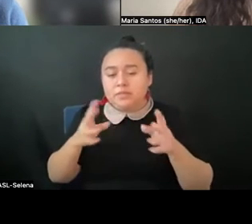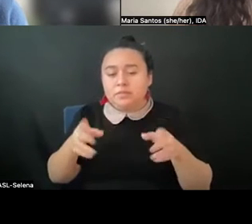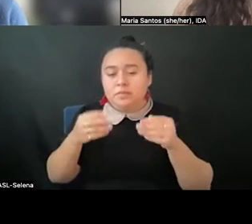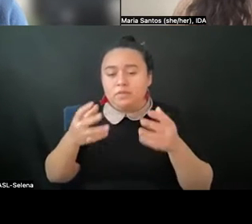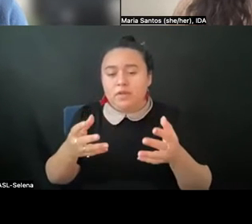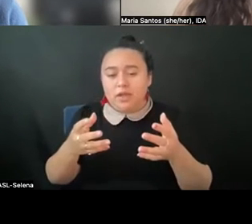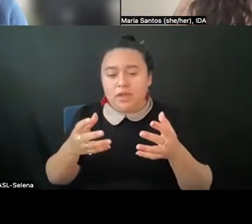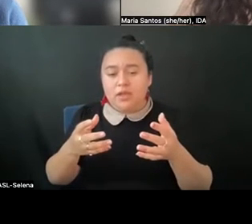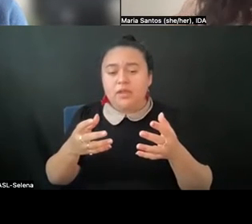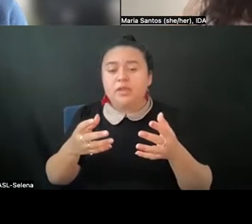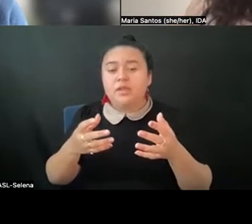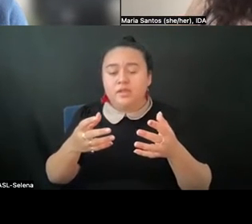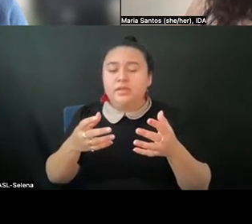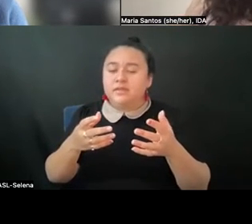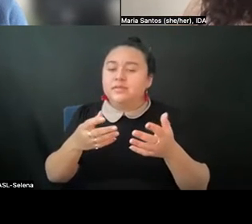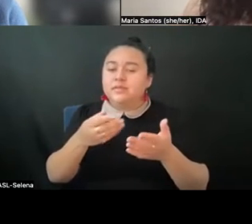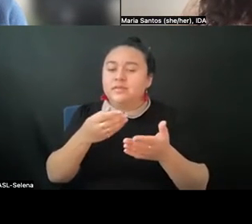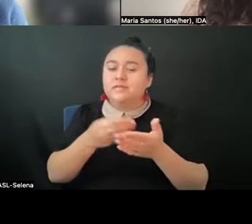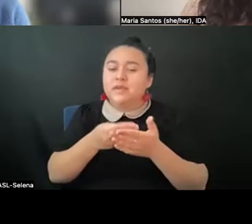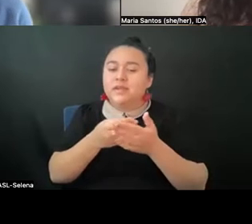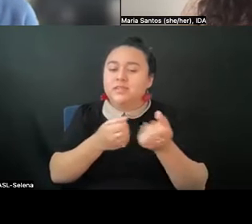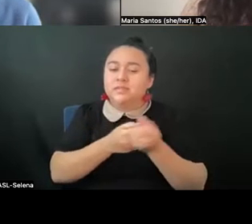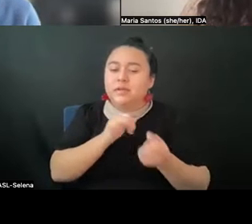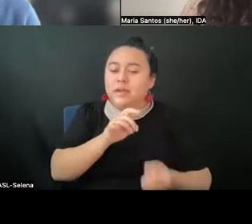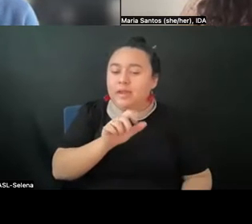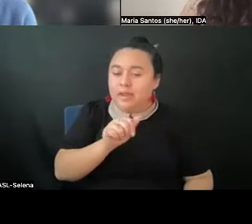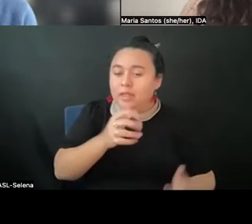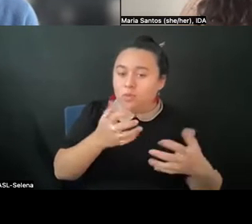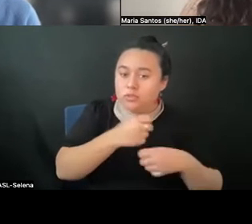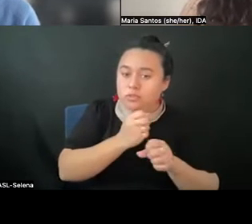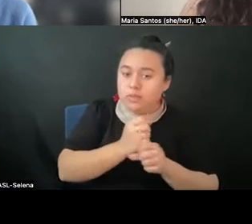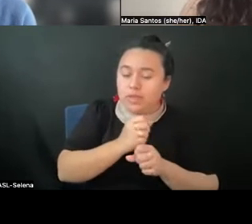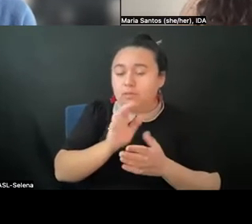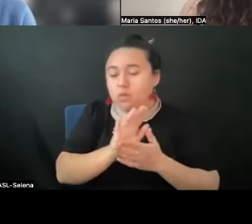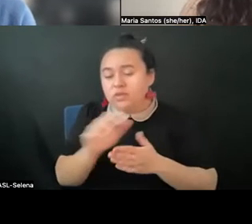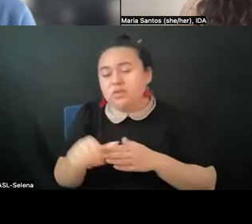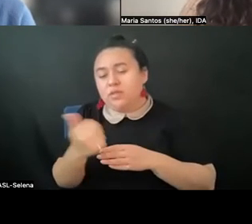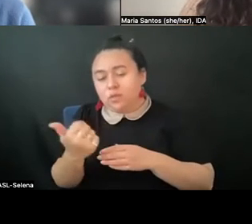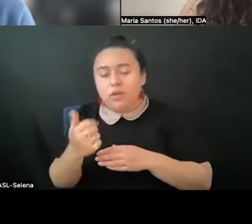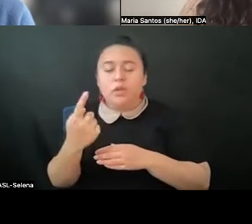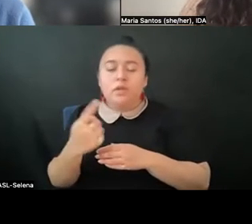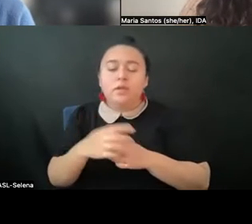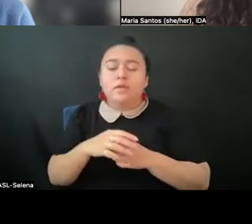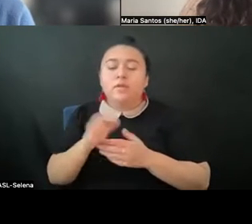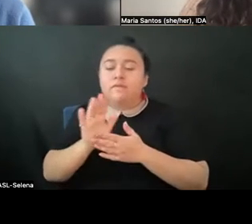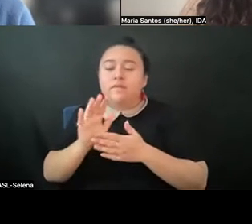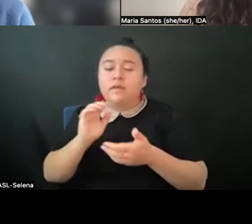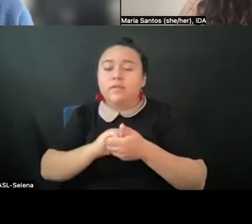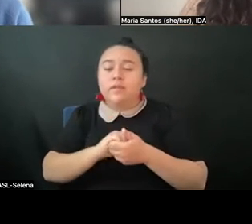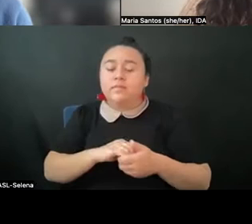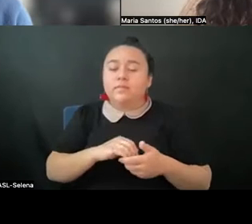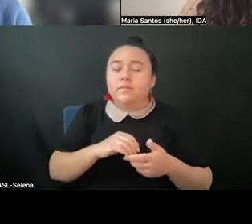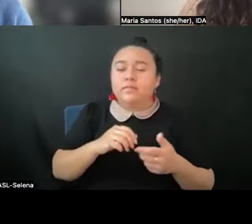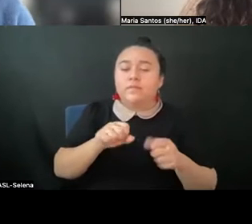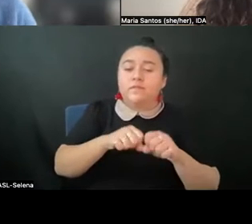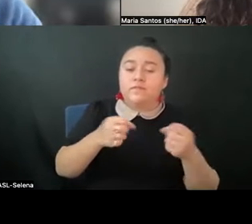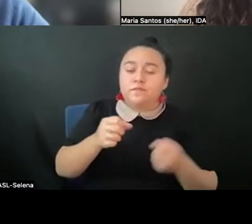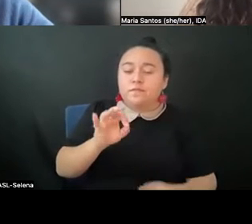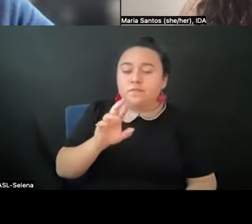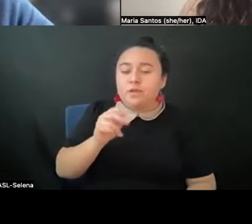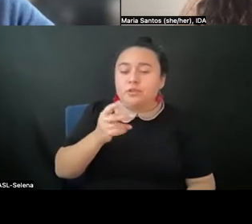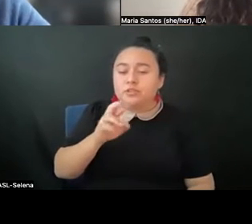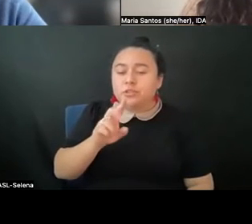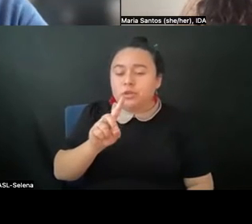IDA is one. Women Make Movies, Film Collaborative, Fractured Atlas just to name a few.